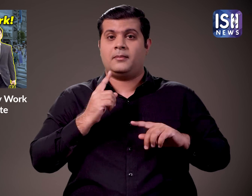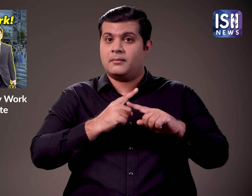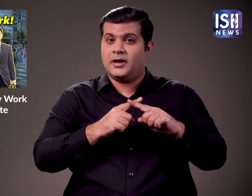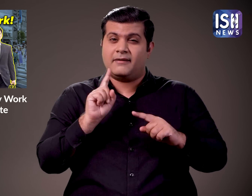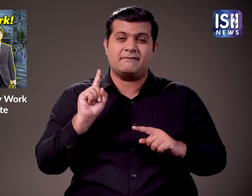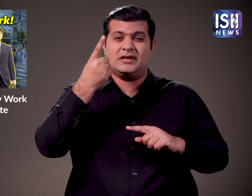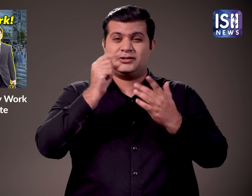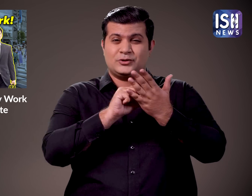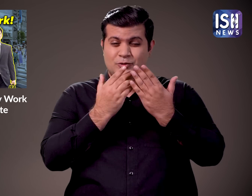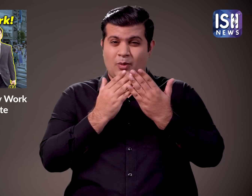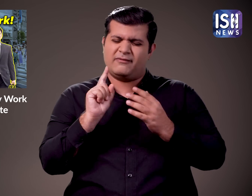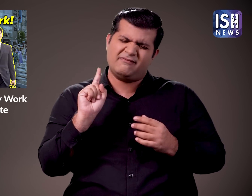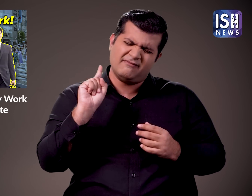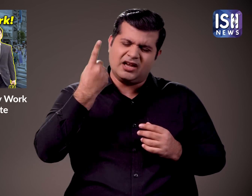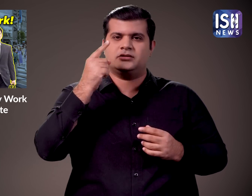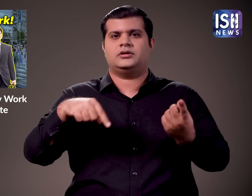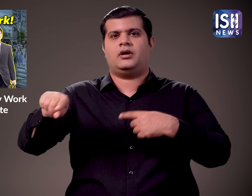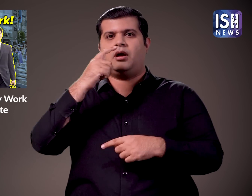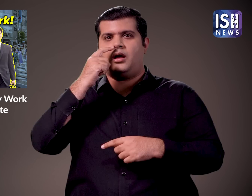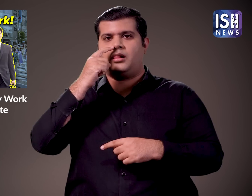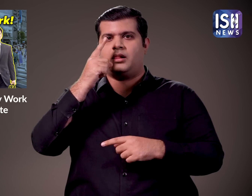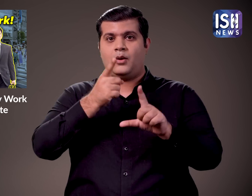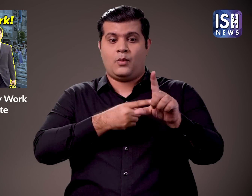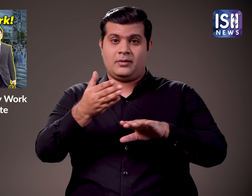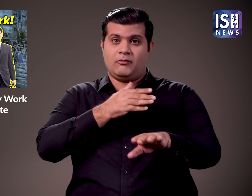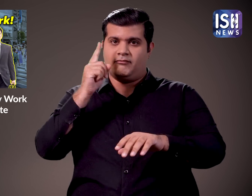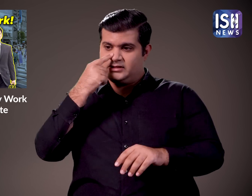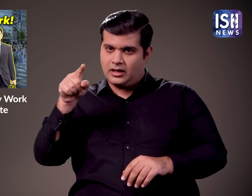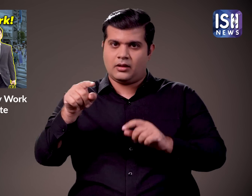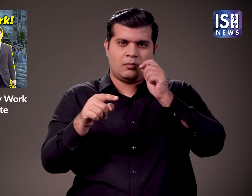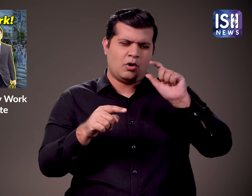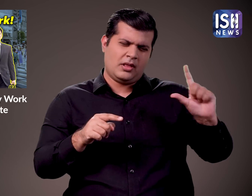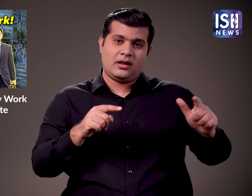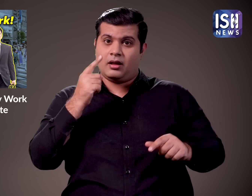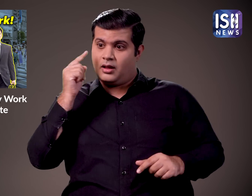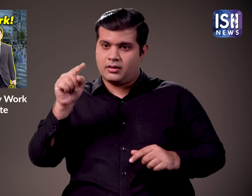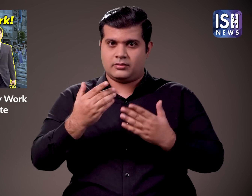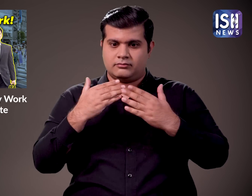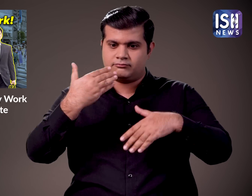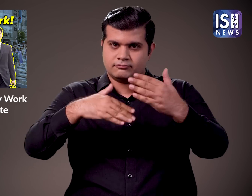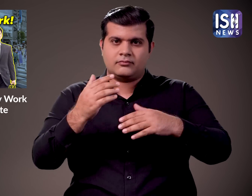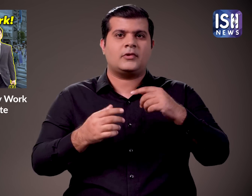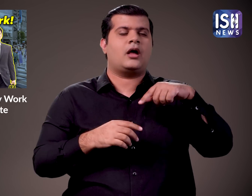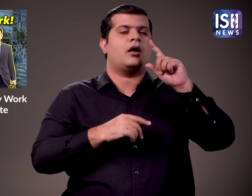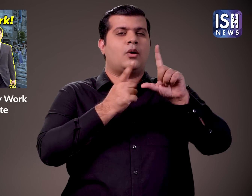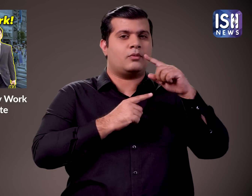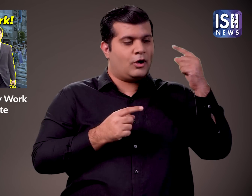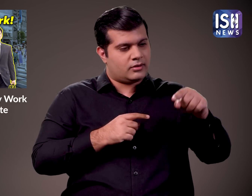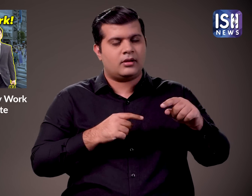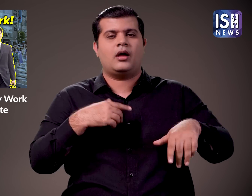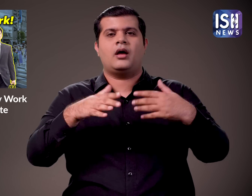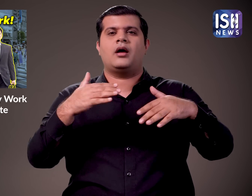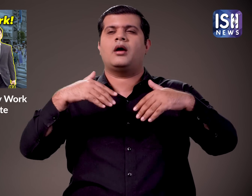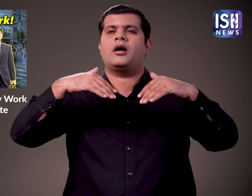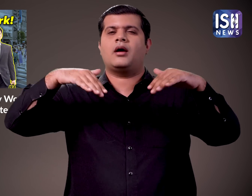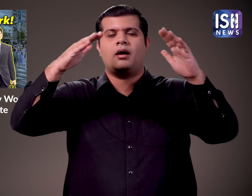Girls will also start school a year earlier than boys,